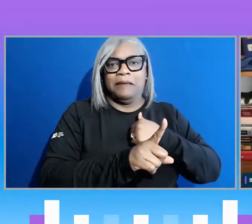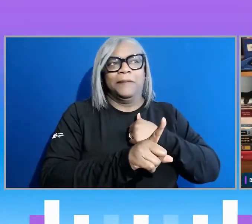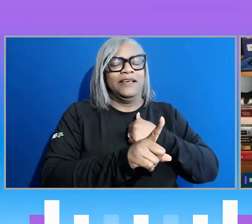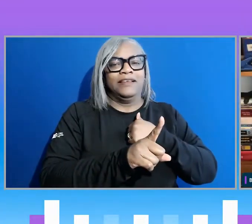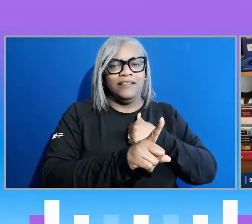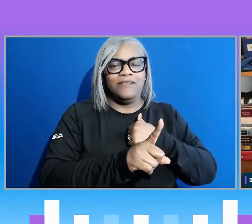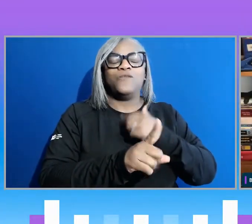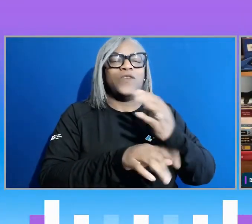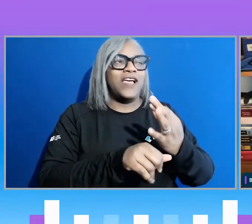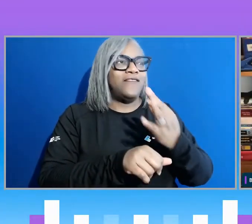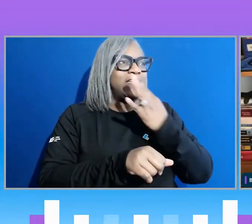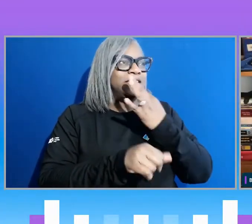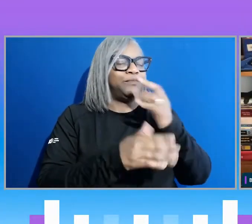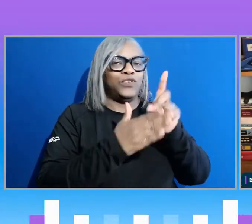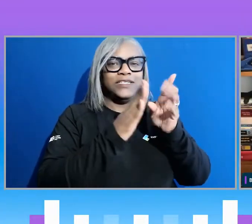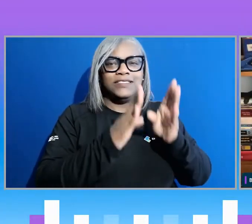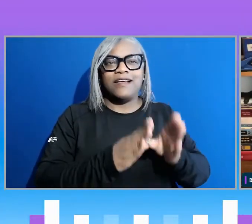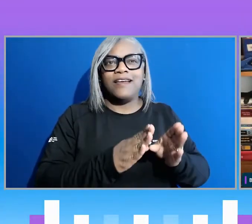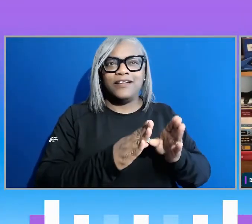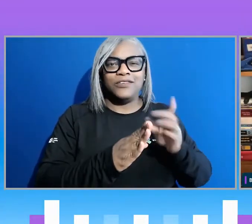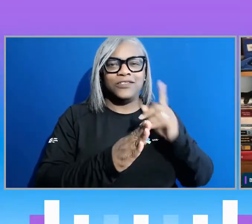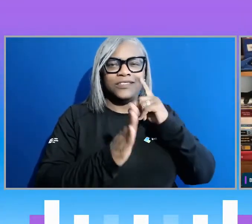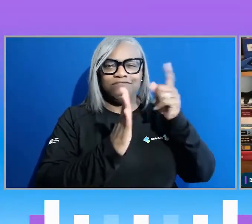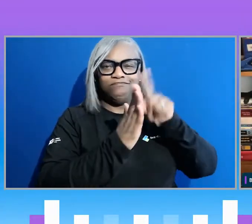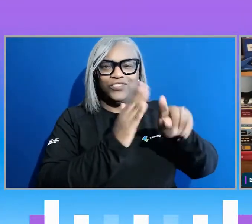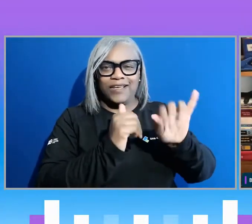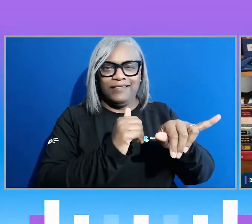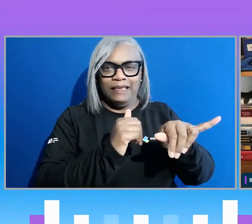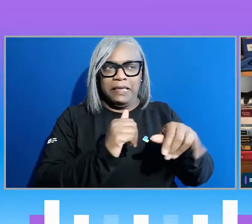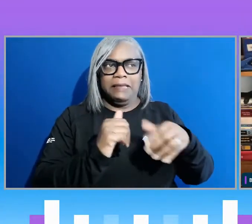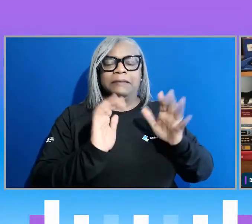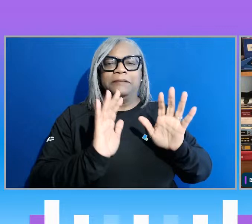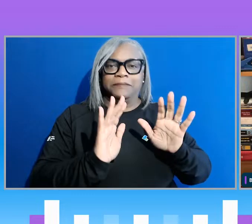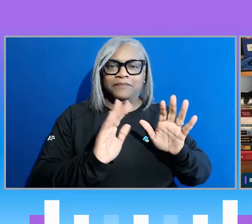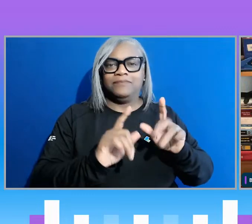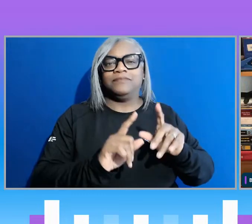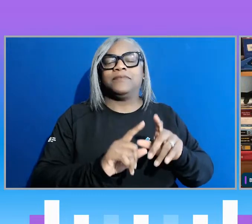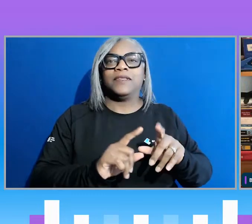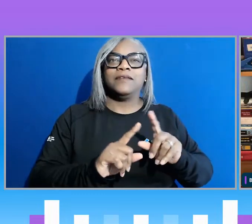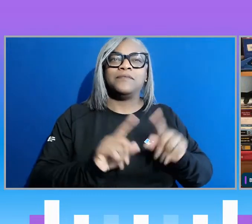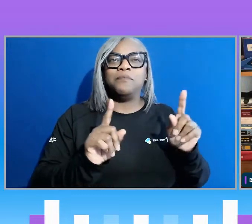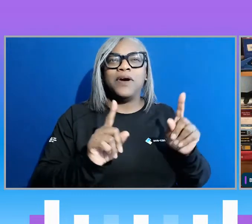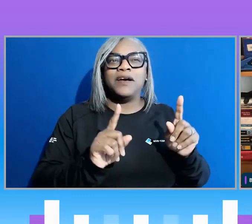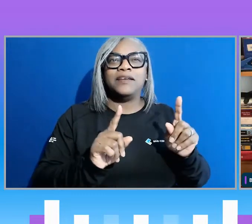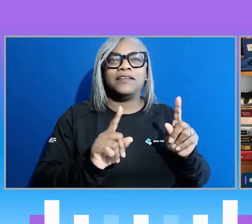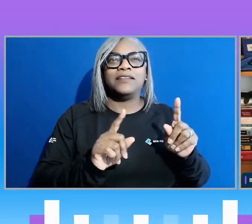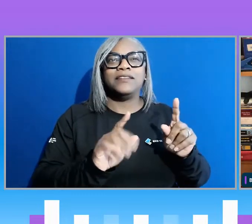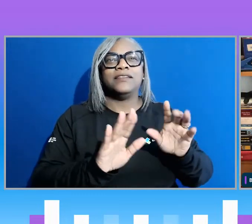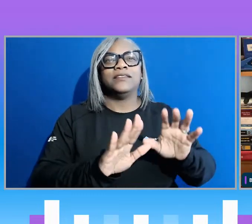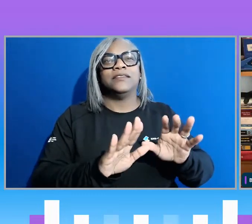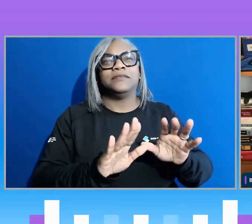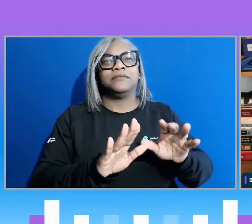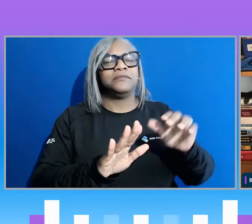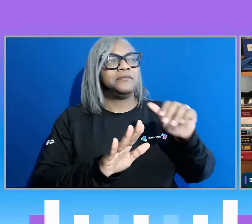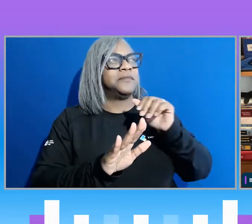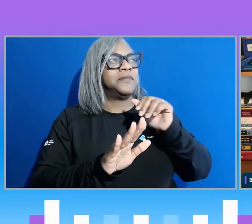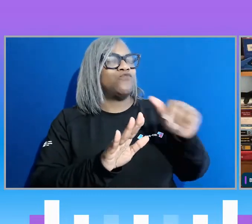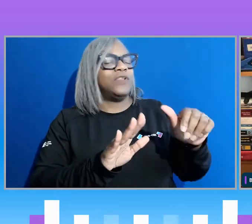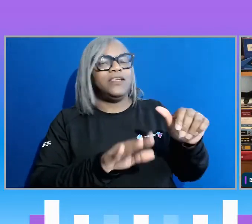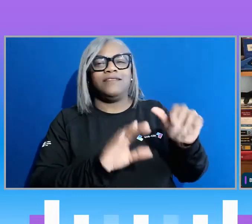designers. So definitely take a look at that. But that is not